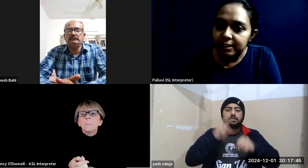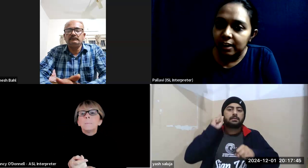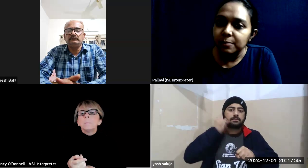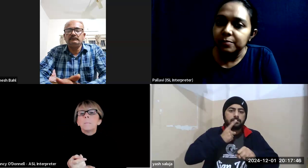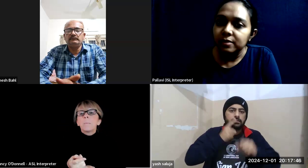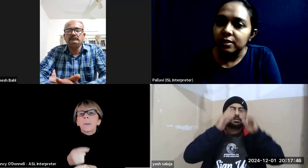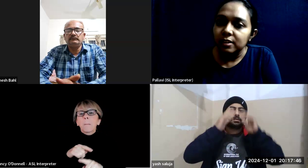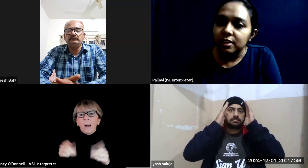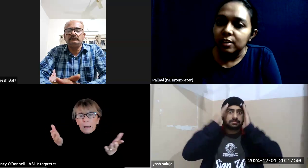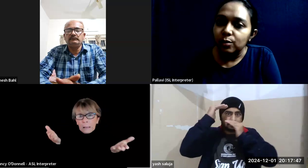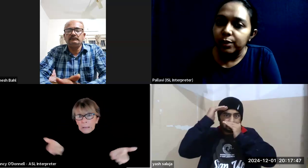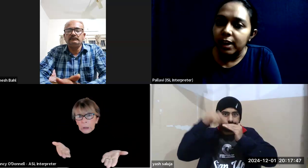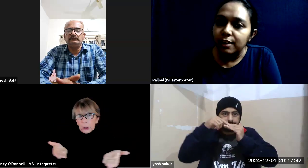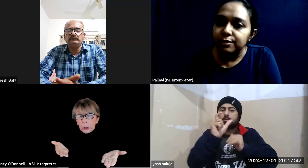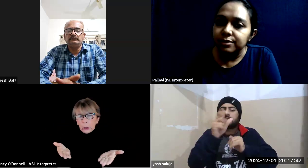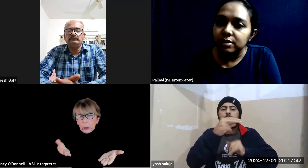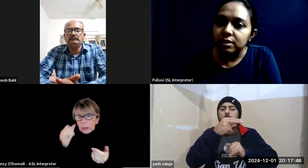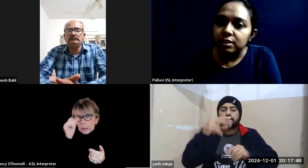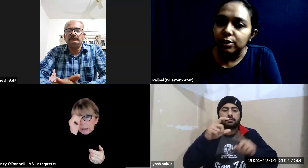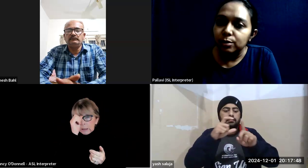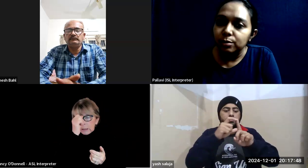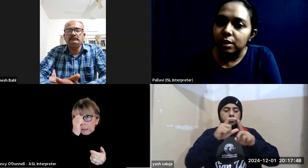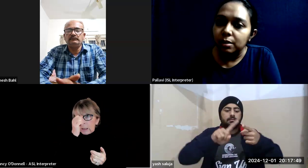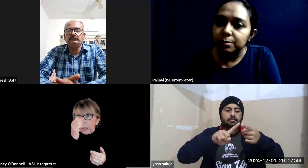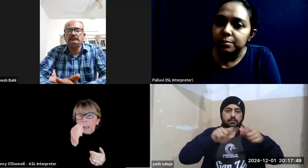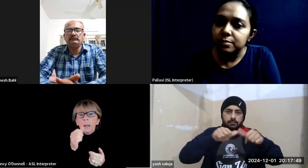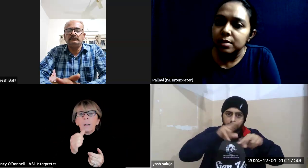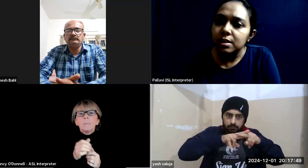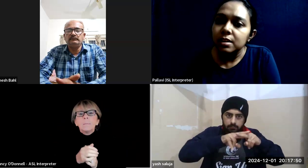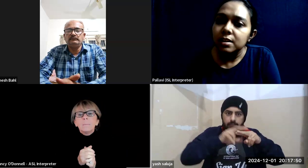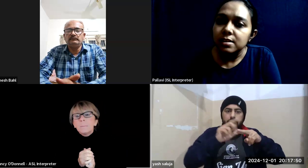But in India, we have you know